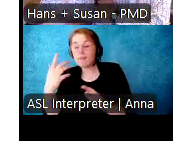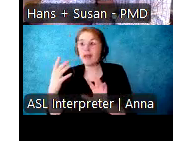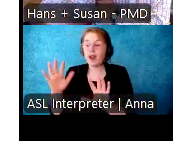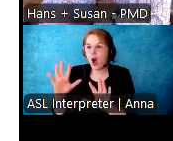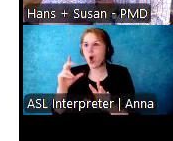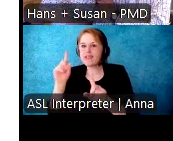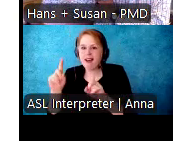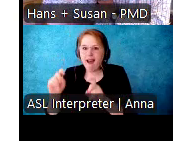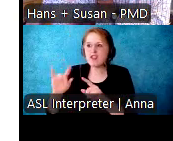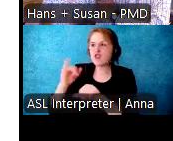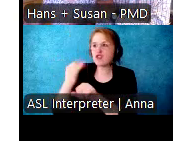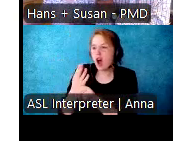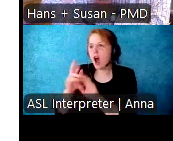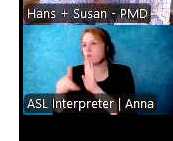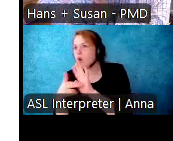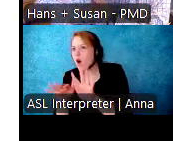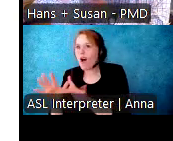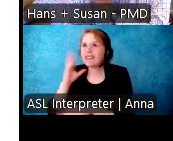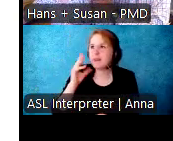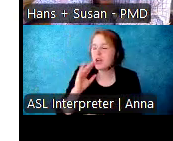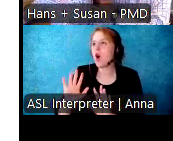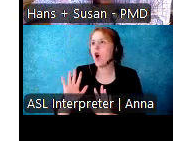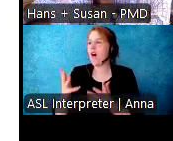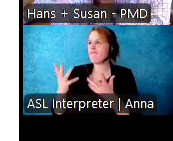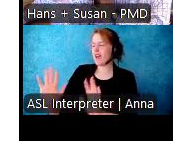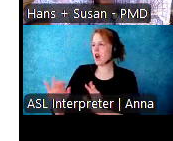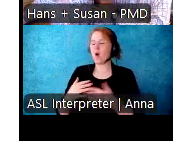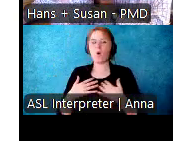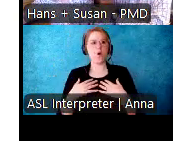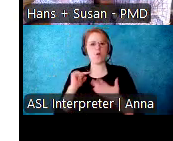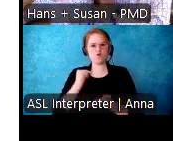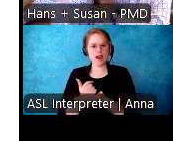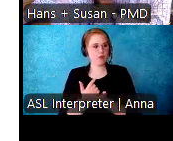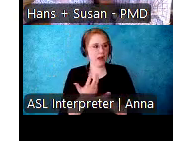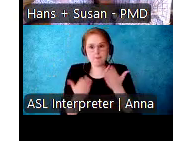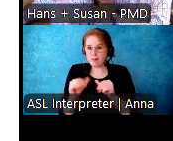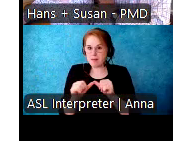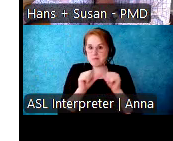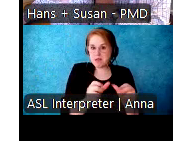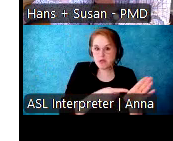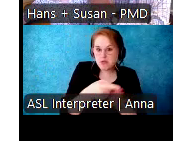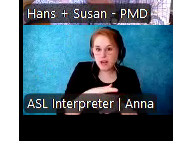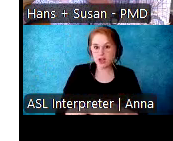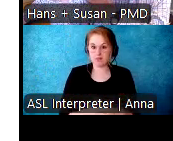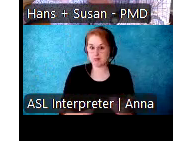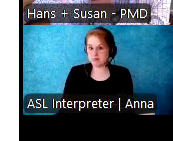and discover they love it or they don't. And the beautiful thing with social media is it's really easily shareable across a person's